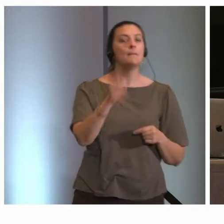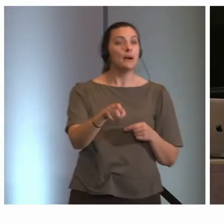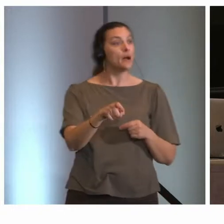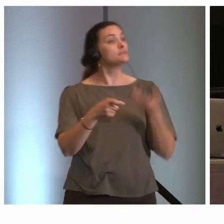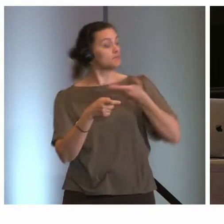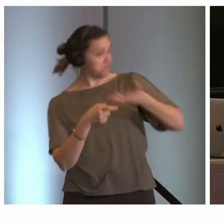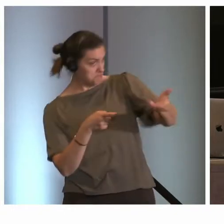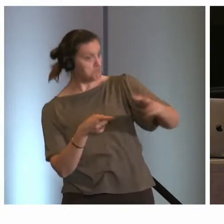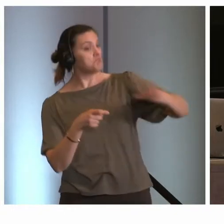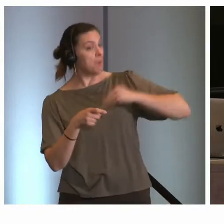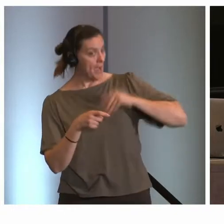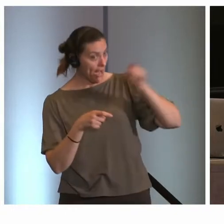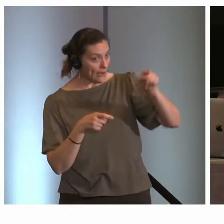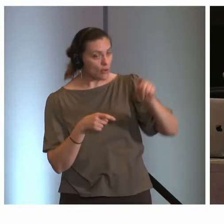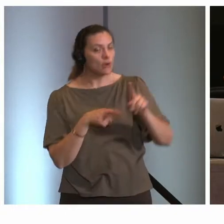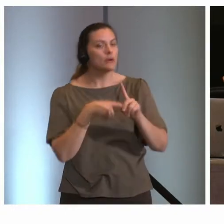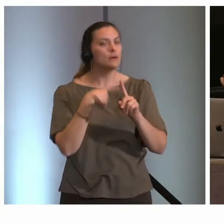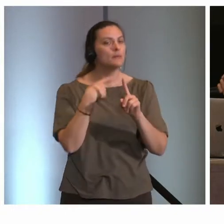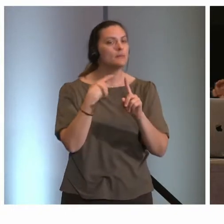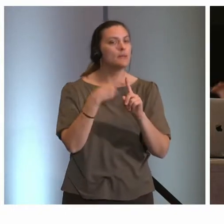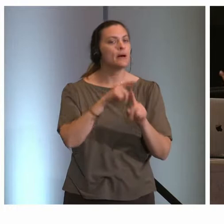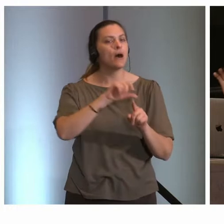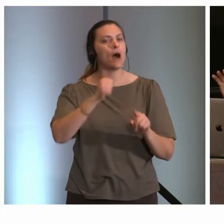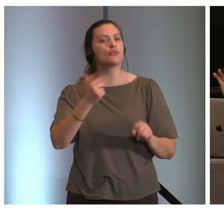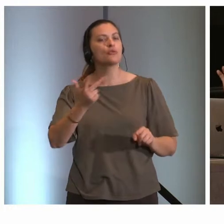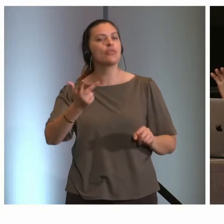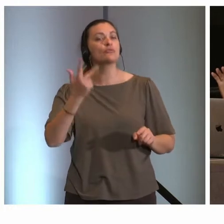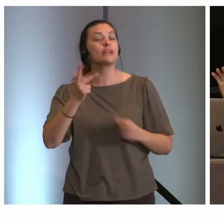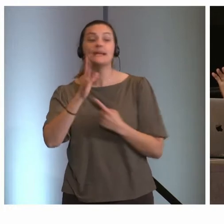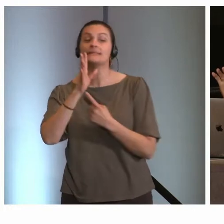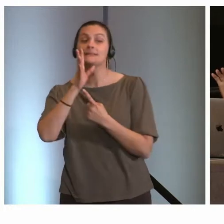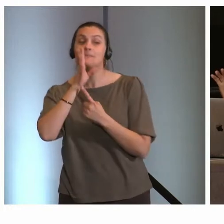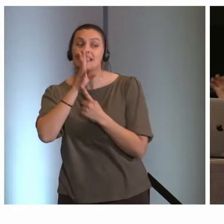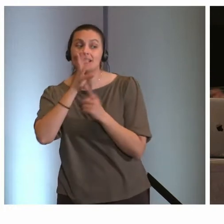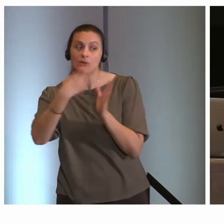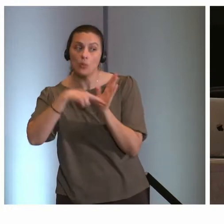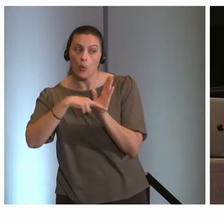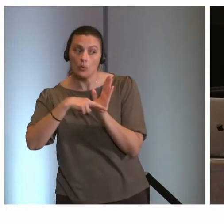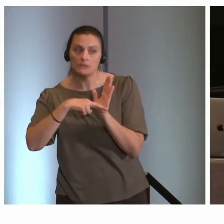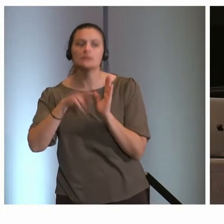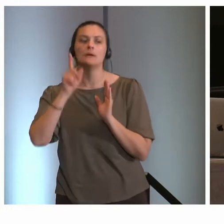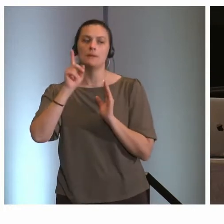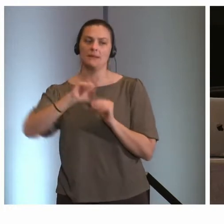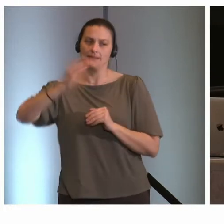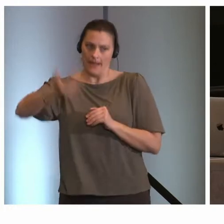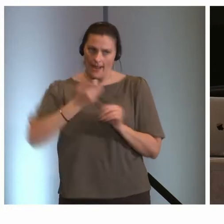you must hire three speaking roles, as well, of people with